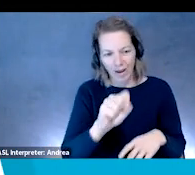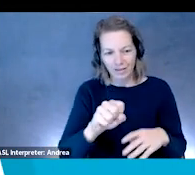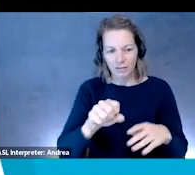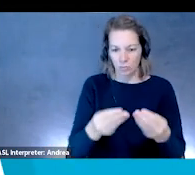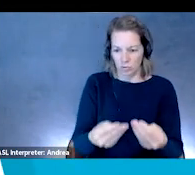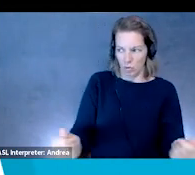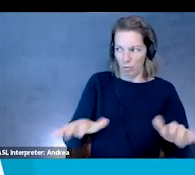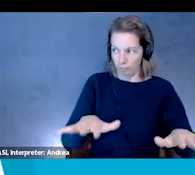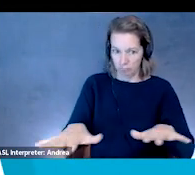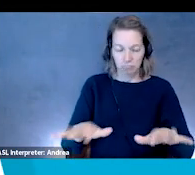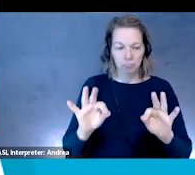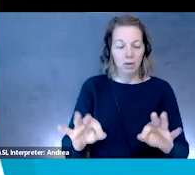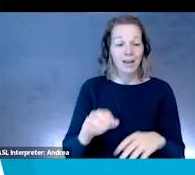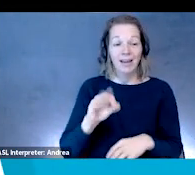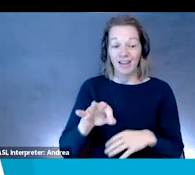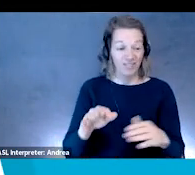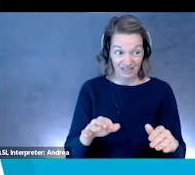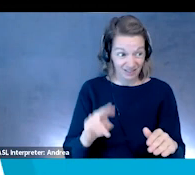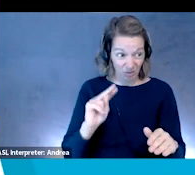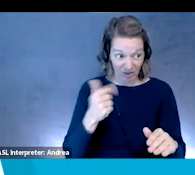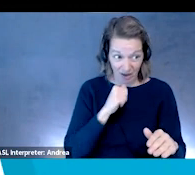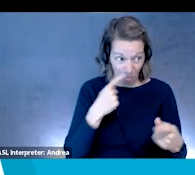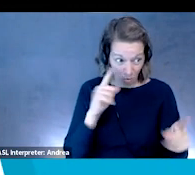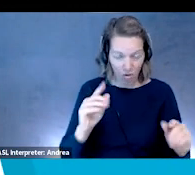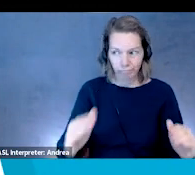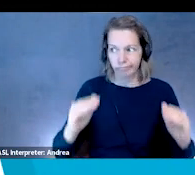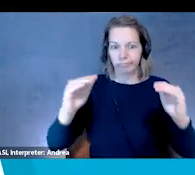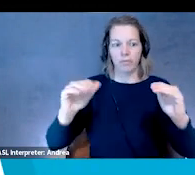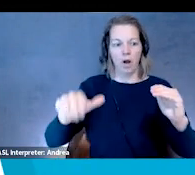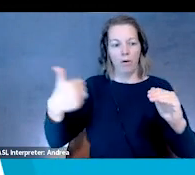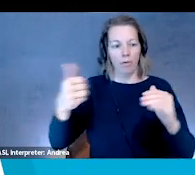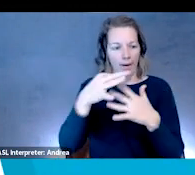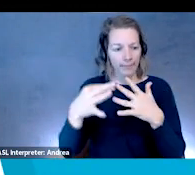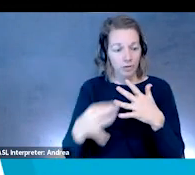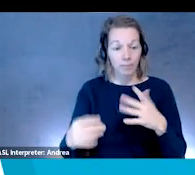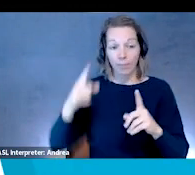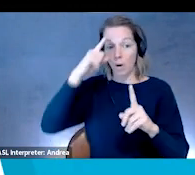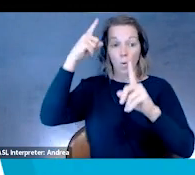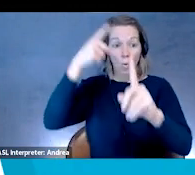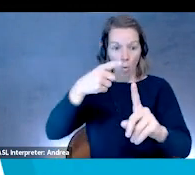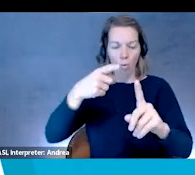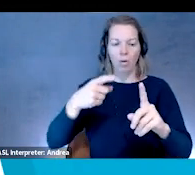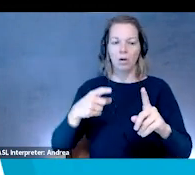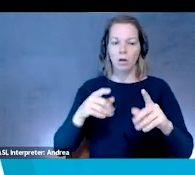TRY TO WORK OUT AN INFORMAL SOLUTION WITH YOUR COUNSELOR AND GET THE INFORMATION